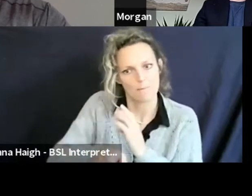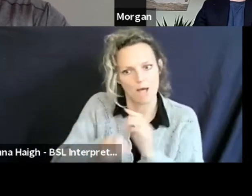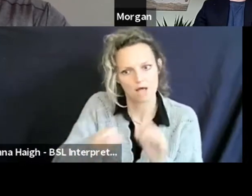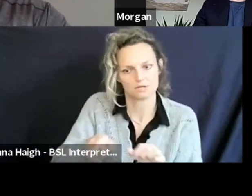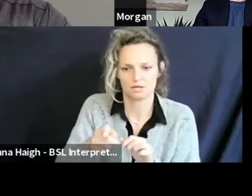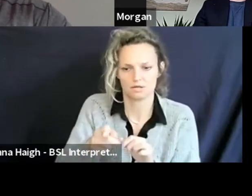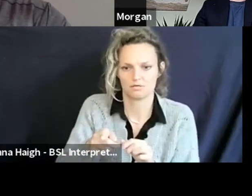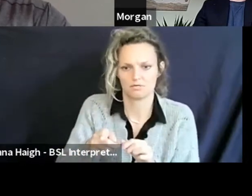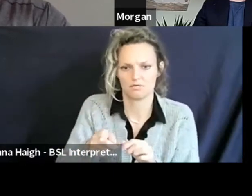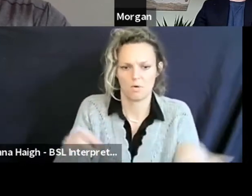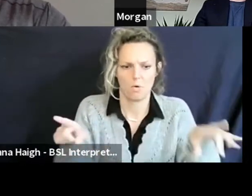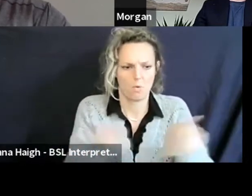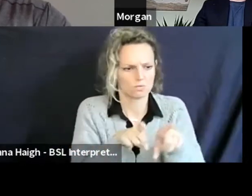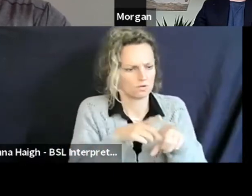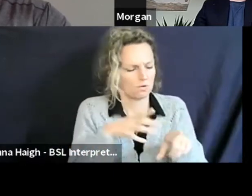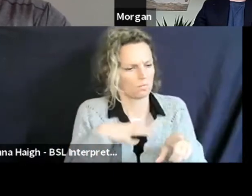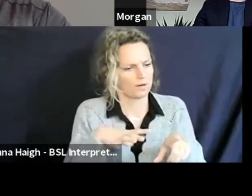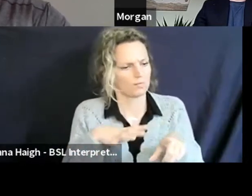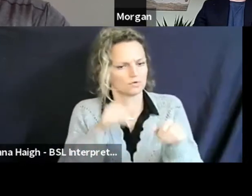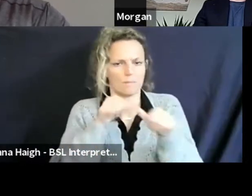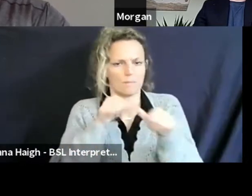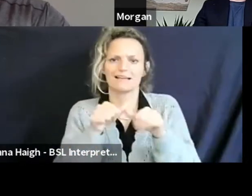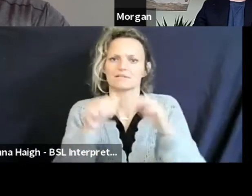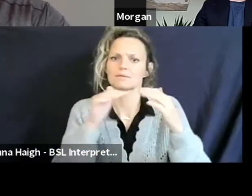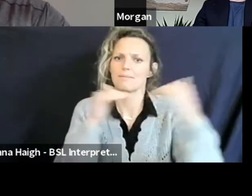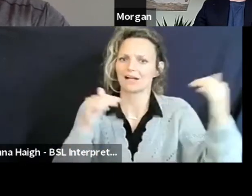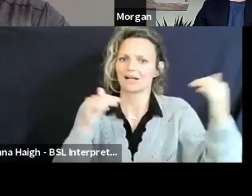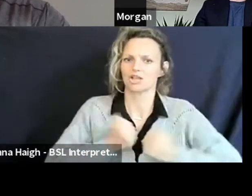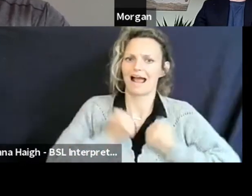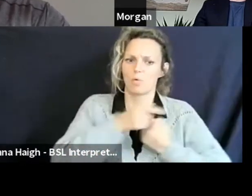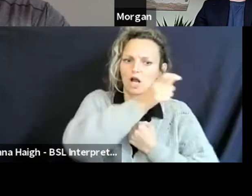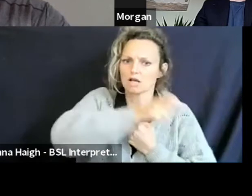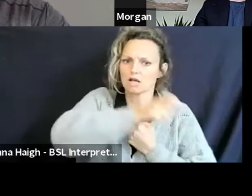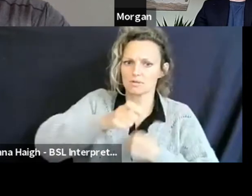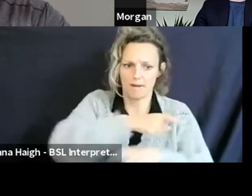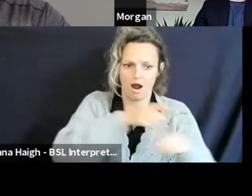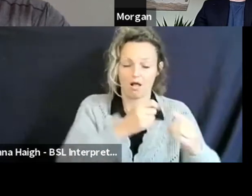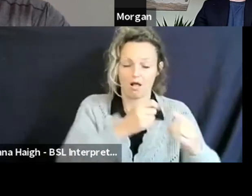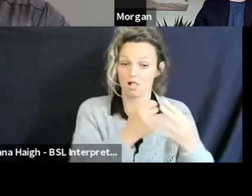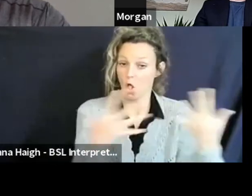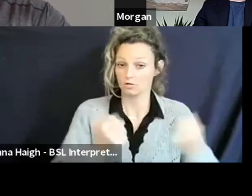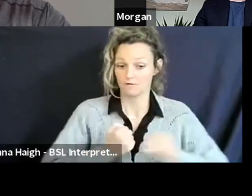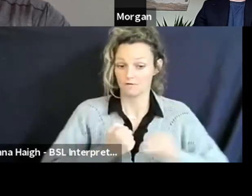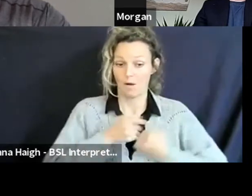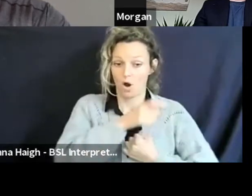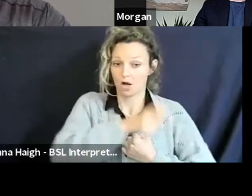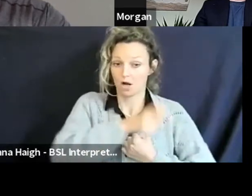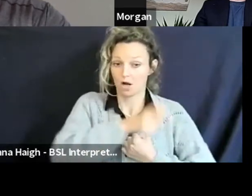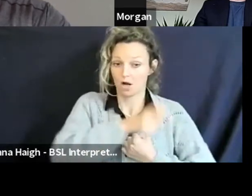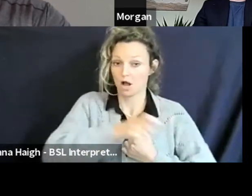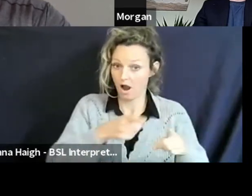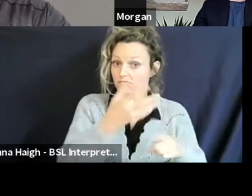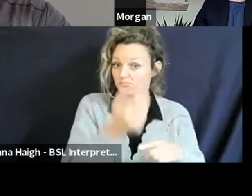I think that's really, really important to us because it provides insight into their lived experience.